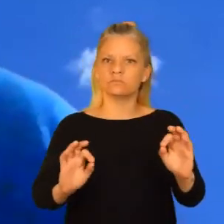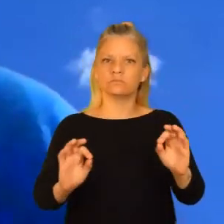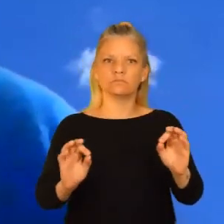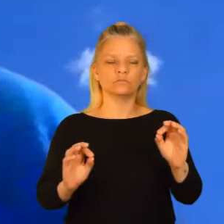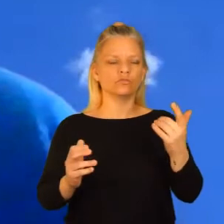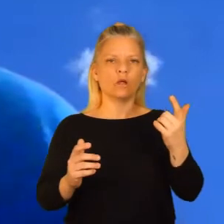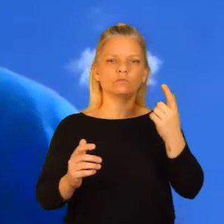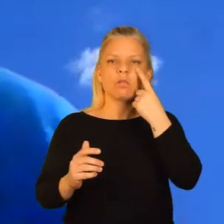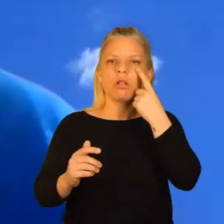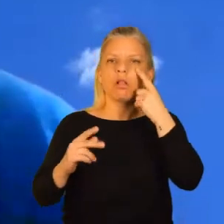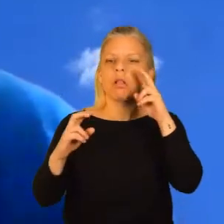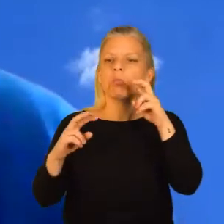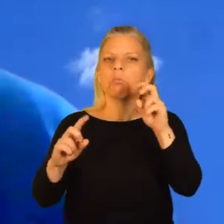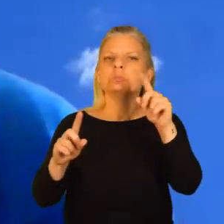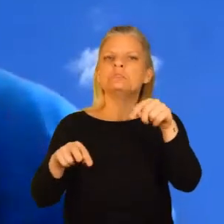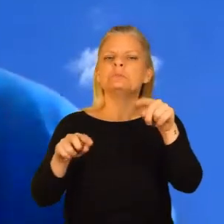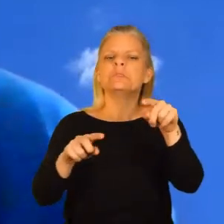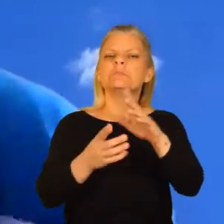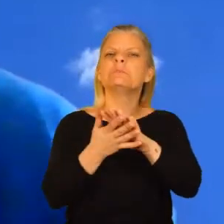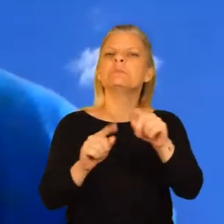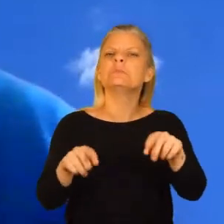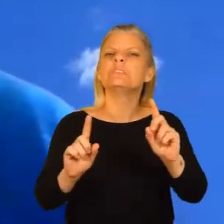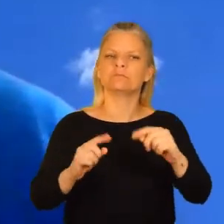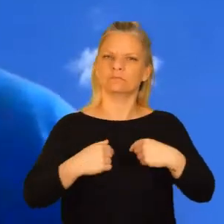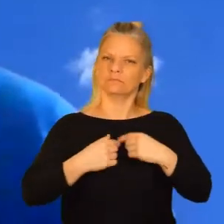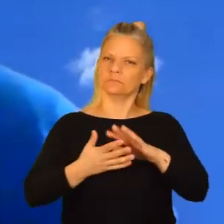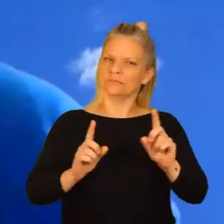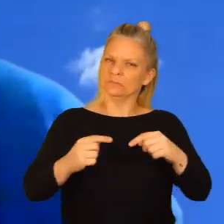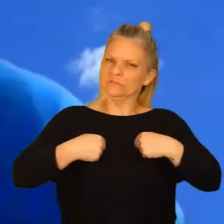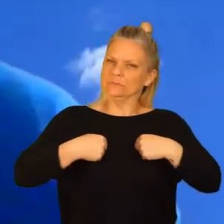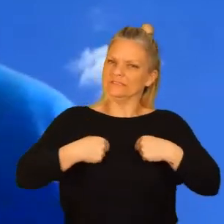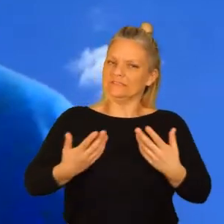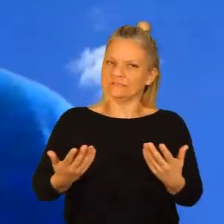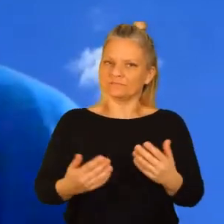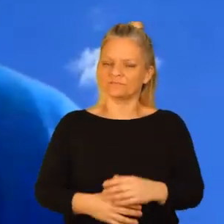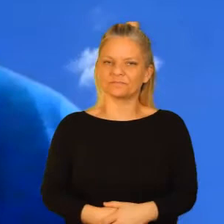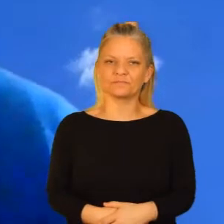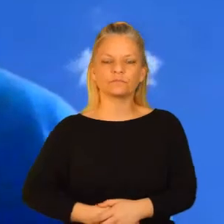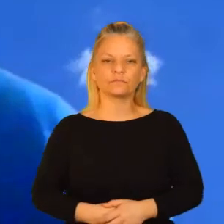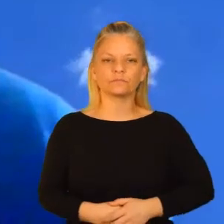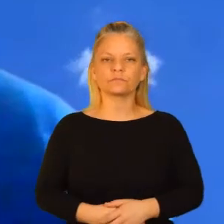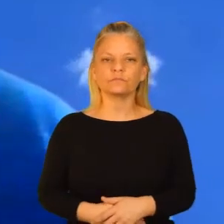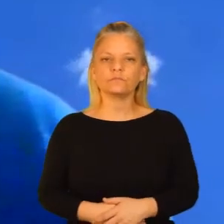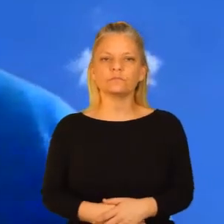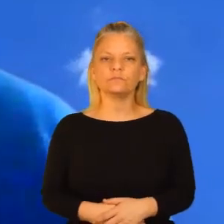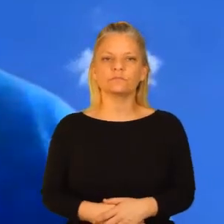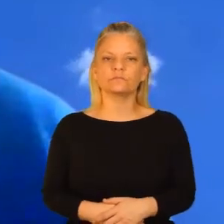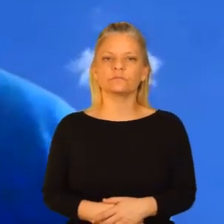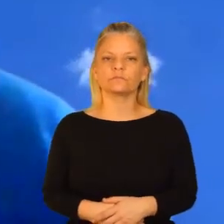else but that. And then in time that changed and it felt such a relief to be able to talk